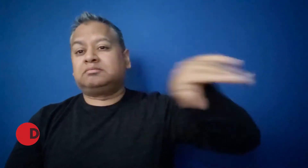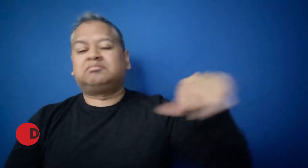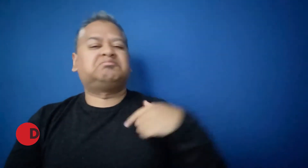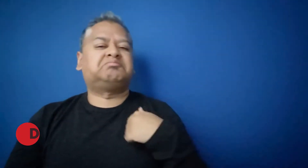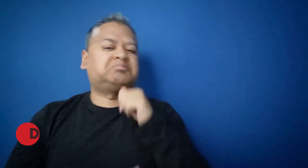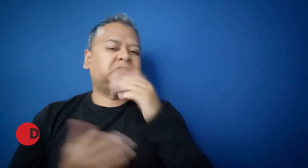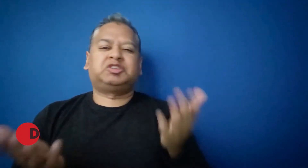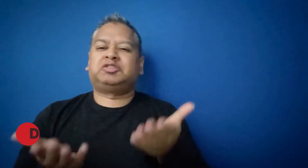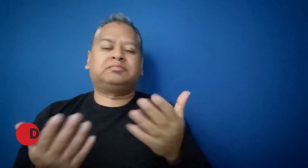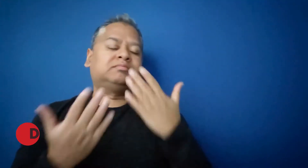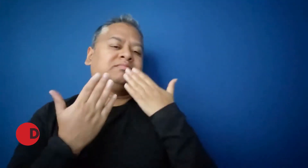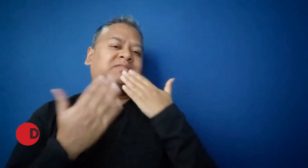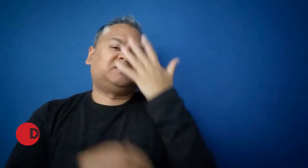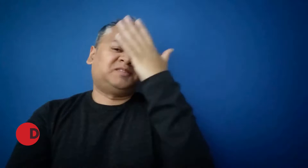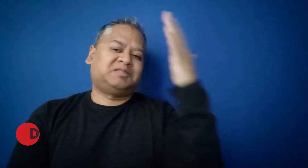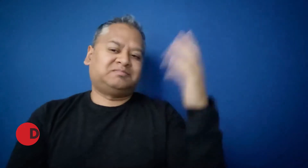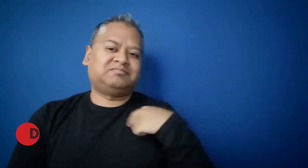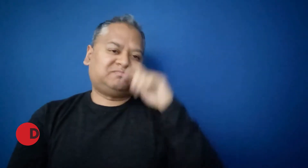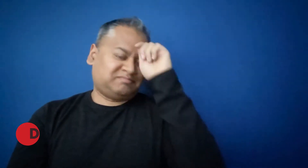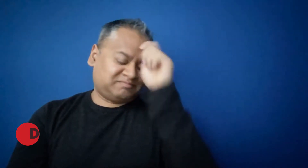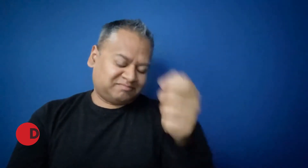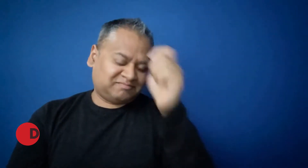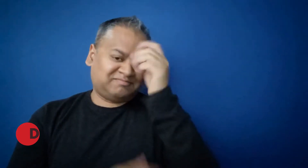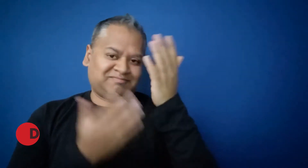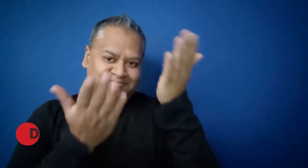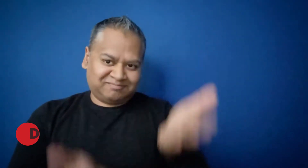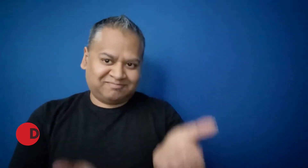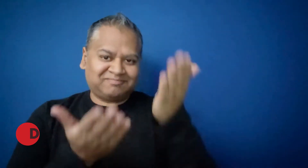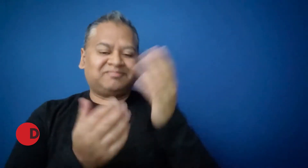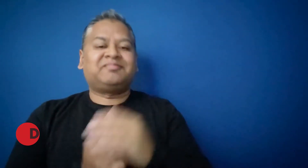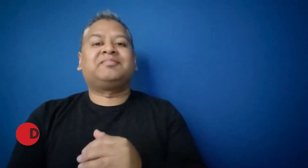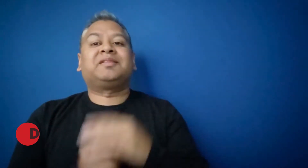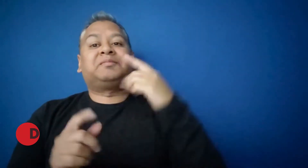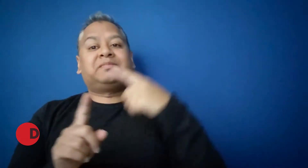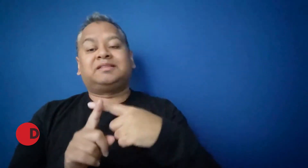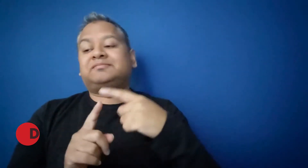If it wasn't for him, I wouldn't be here and I thank Forrest, I tip my hat to him!